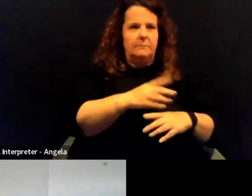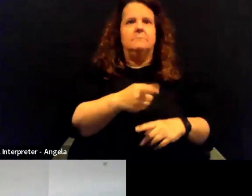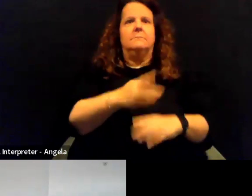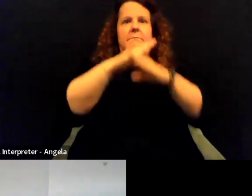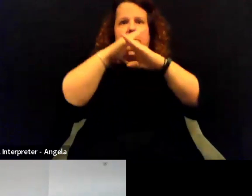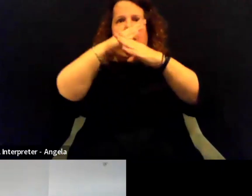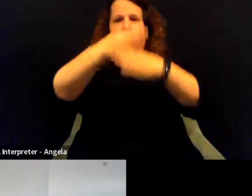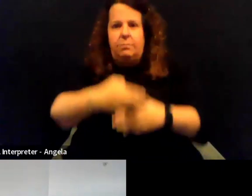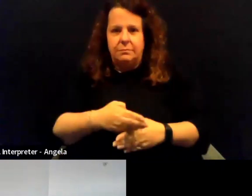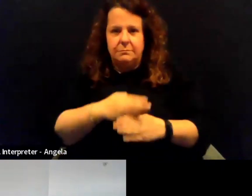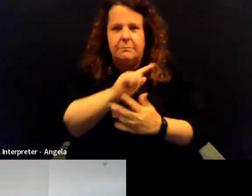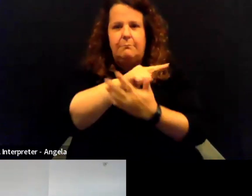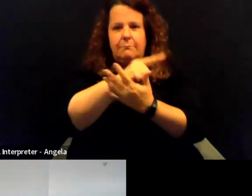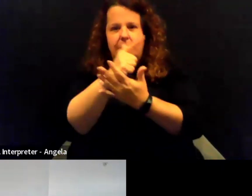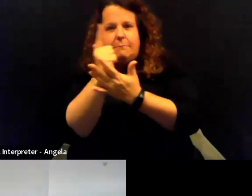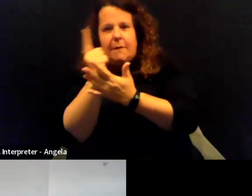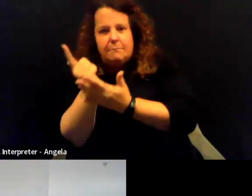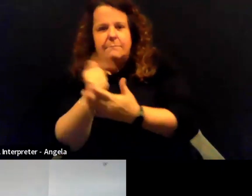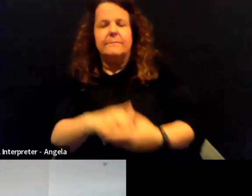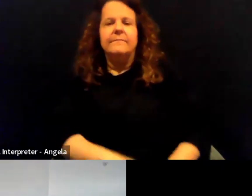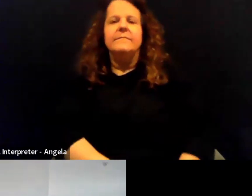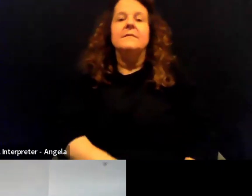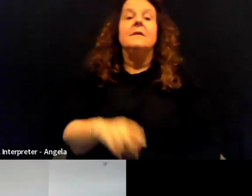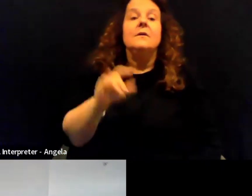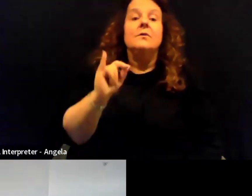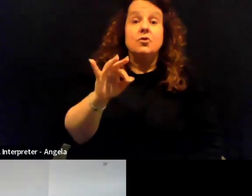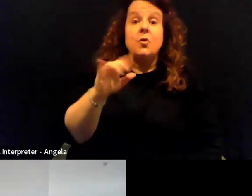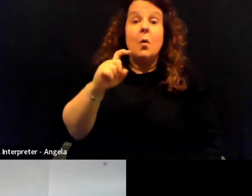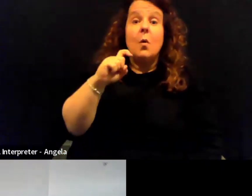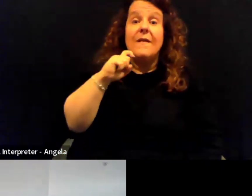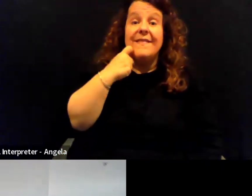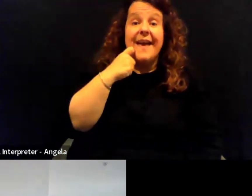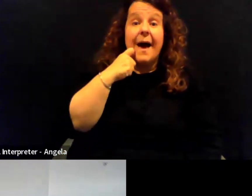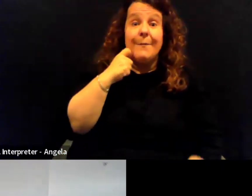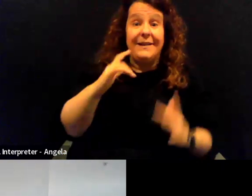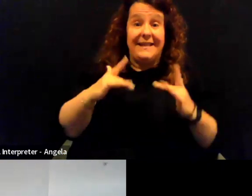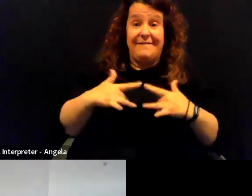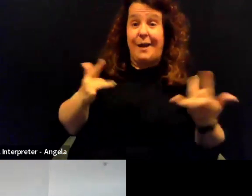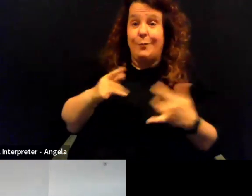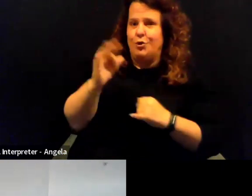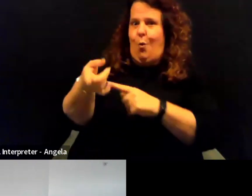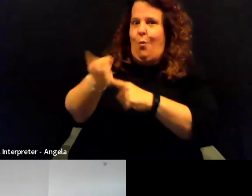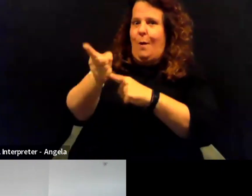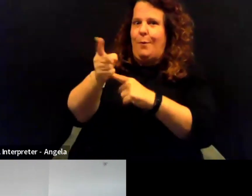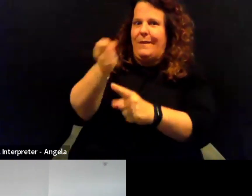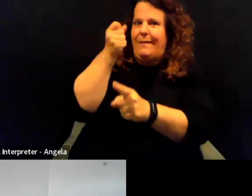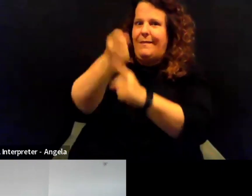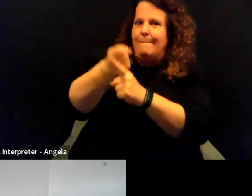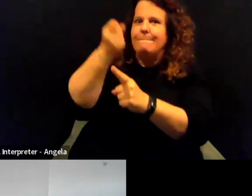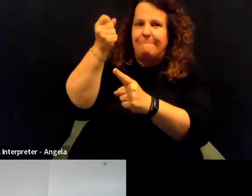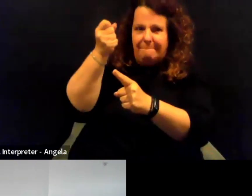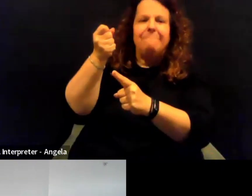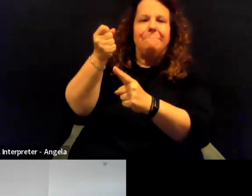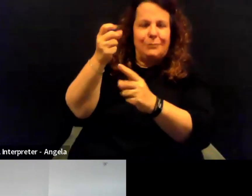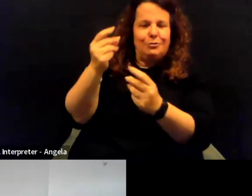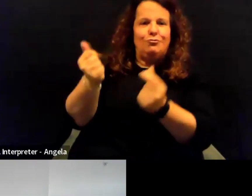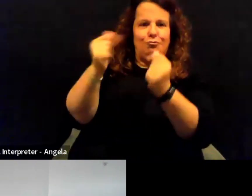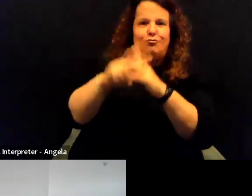So, so one, I guess you could say that, the Apple event was your one moment that kind of like triggered something for you or